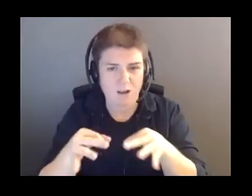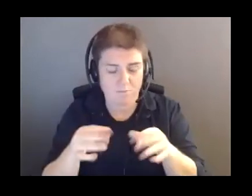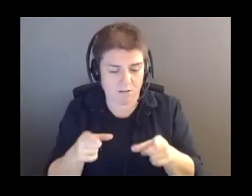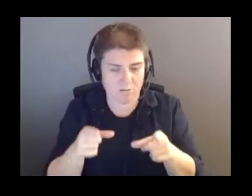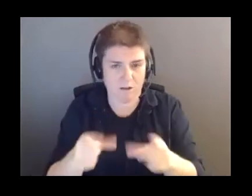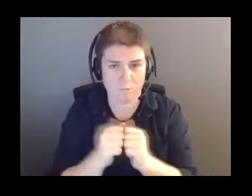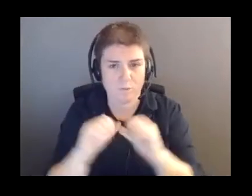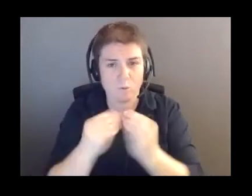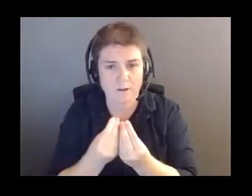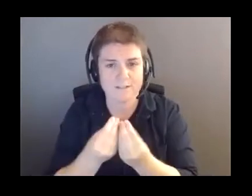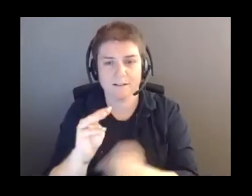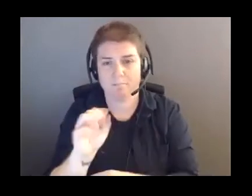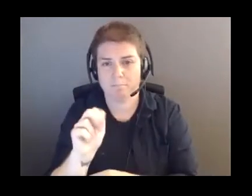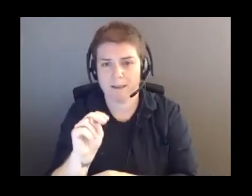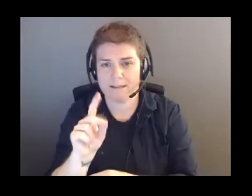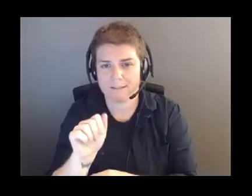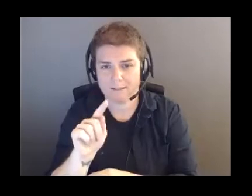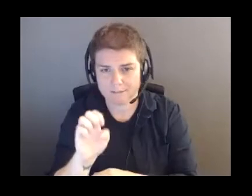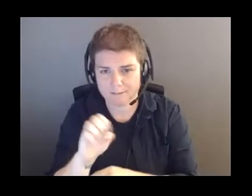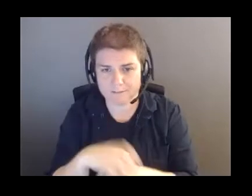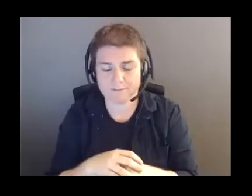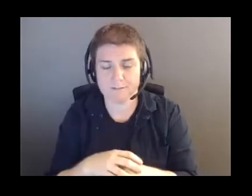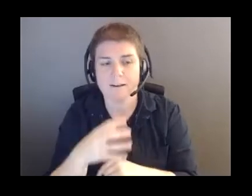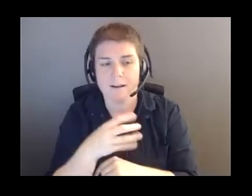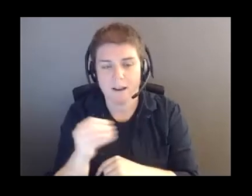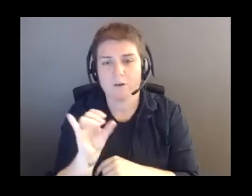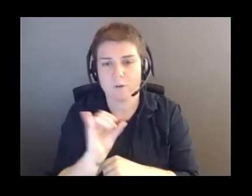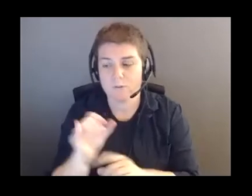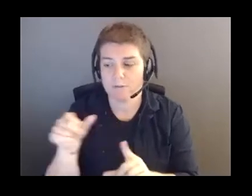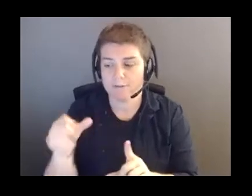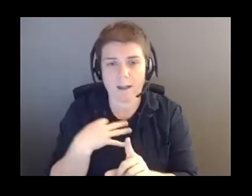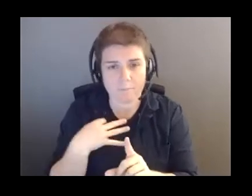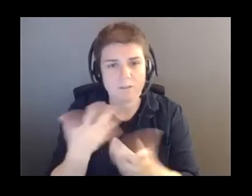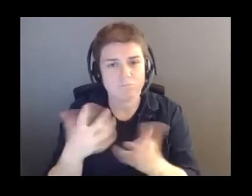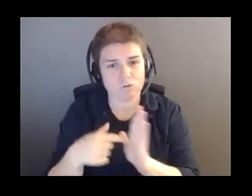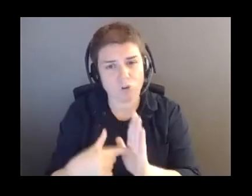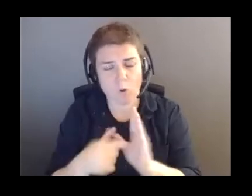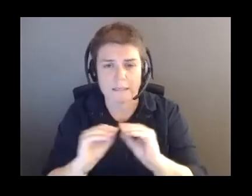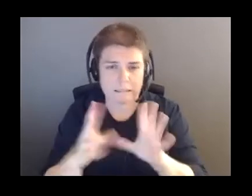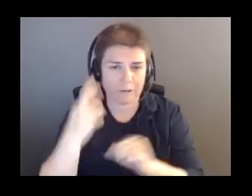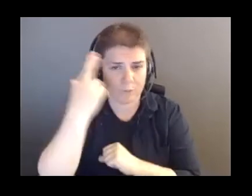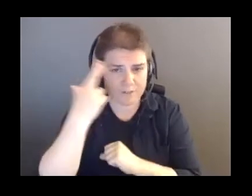mandate. And that the applicant has demonstrated clear reasons why this project is compelling